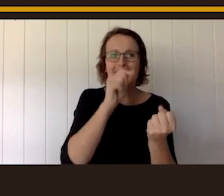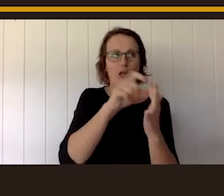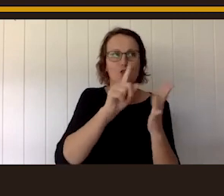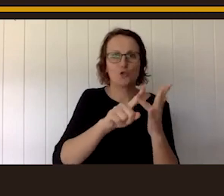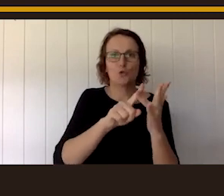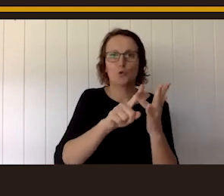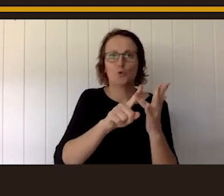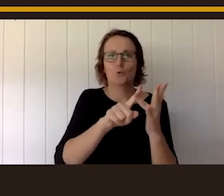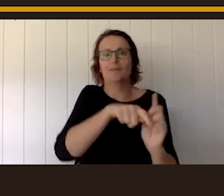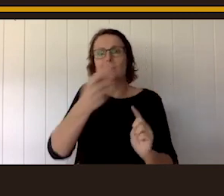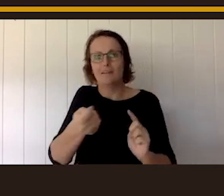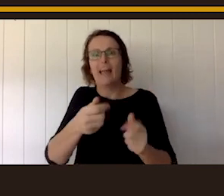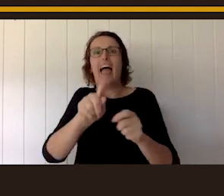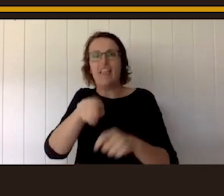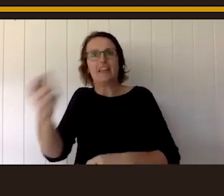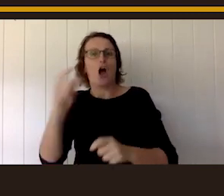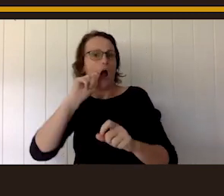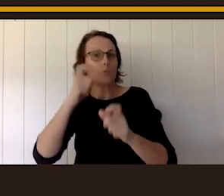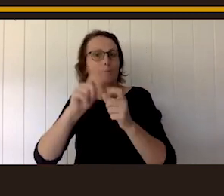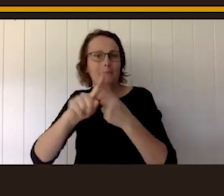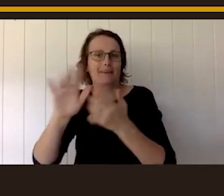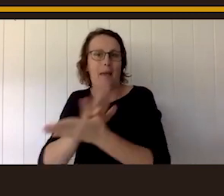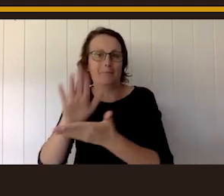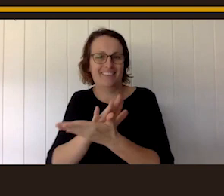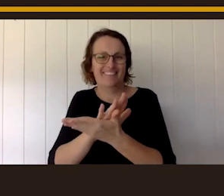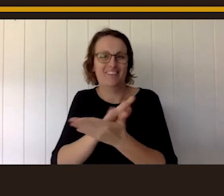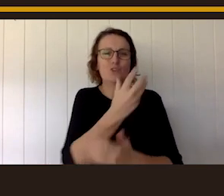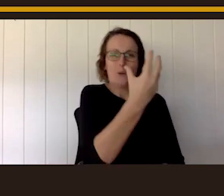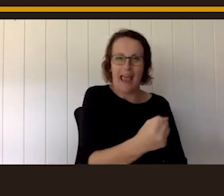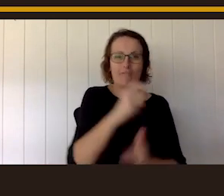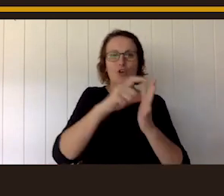things that I want to do. And then I'll be happy." The next